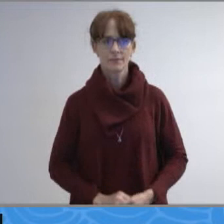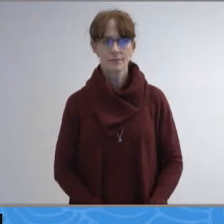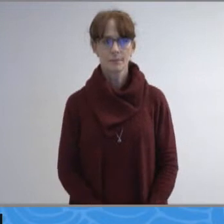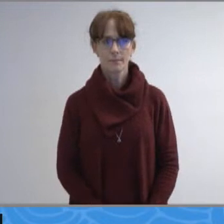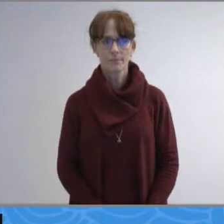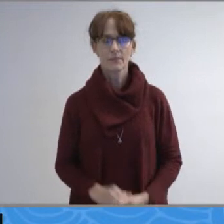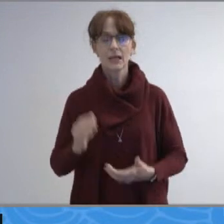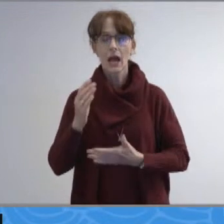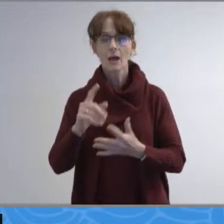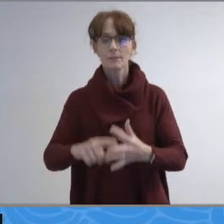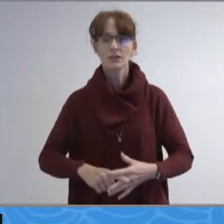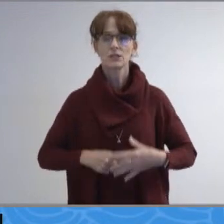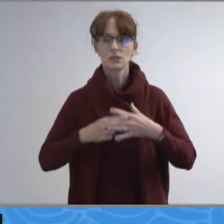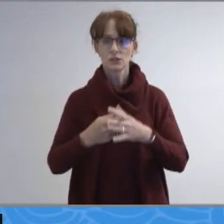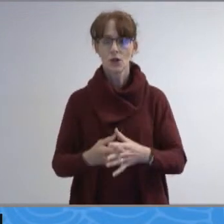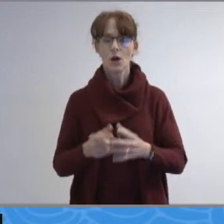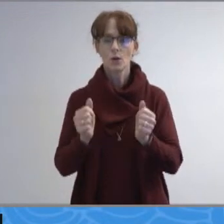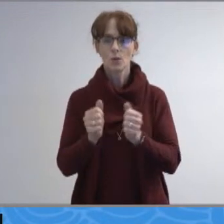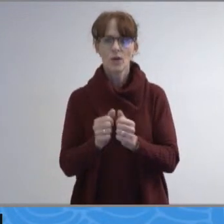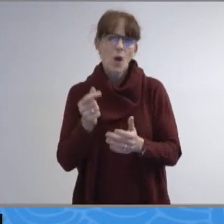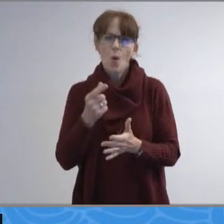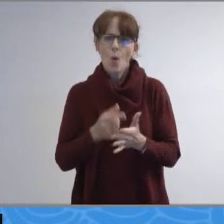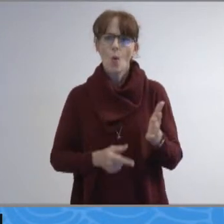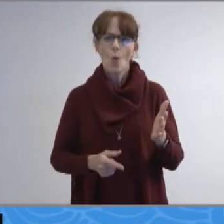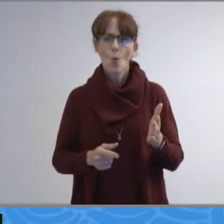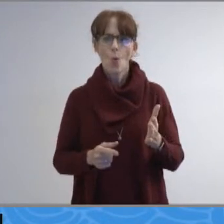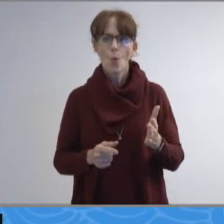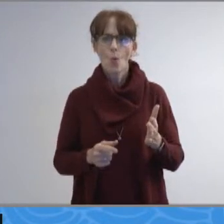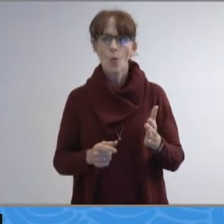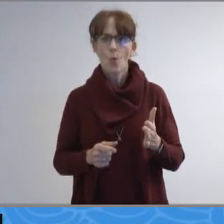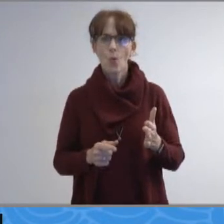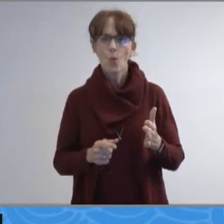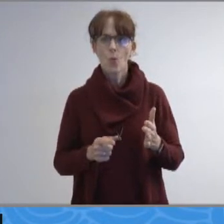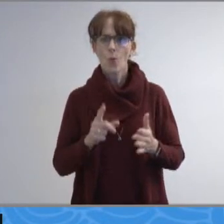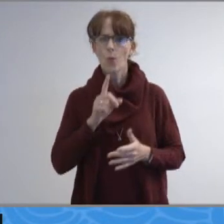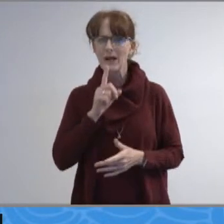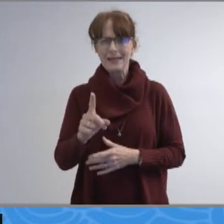So I'm going to start with, what is i-Ready?